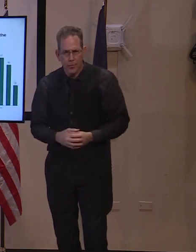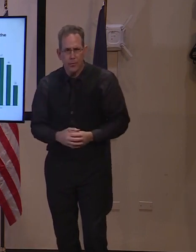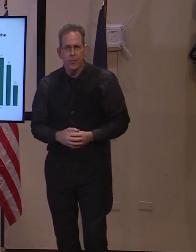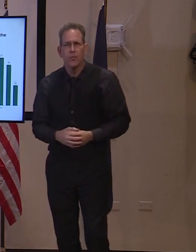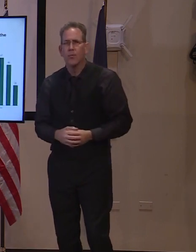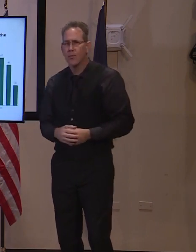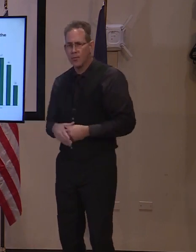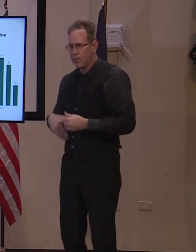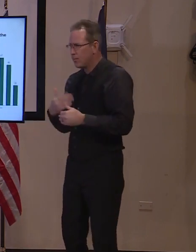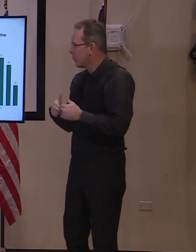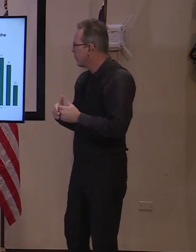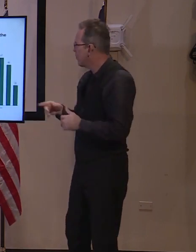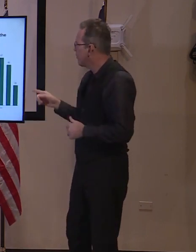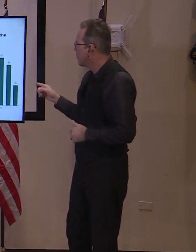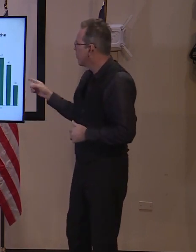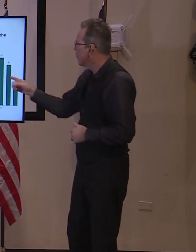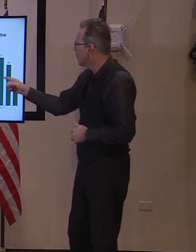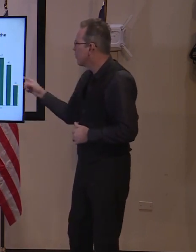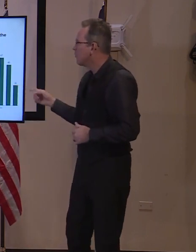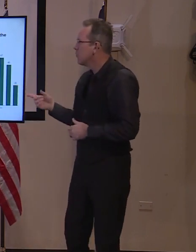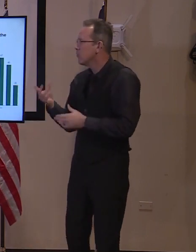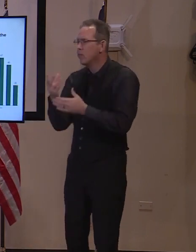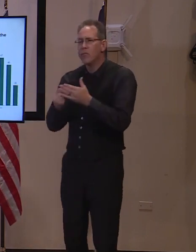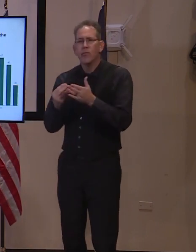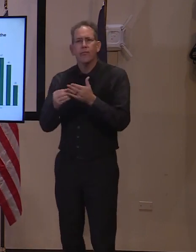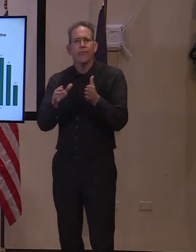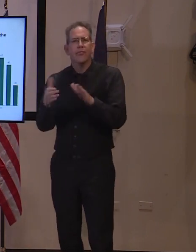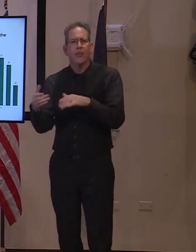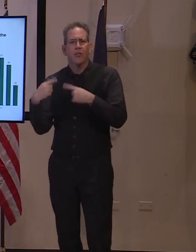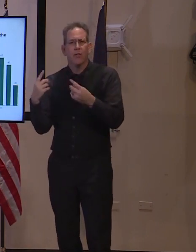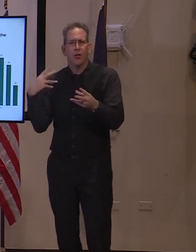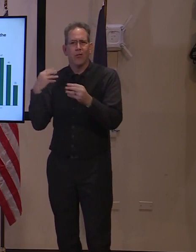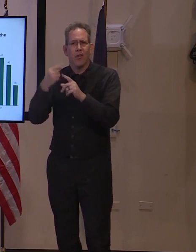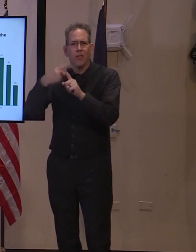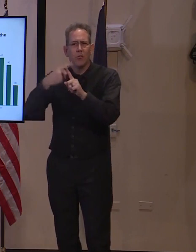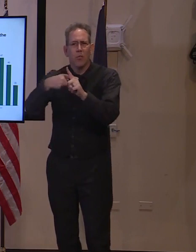deaths so far for the month of December. We are now at 20 deaths for the month.